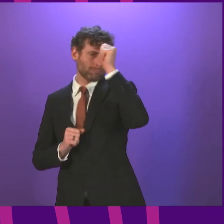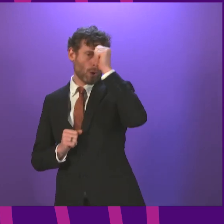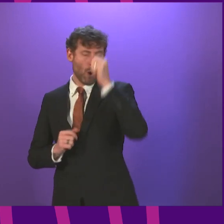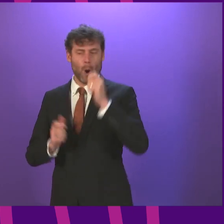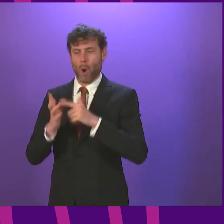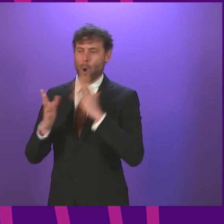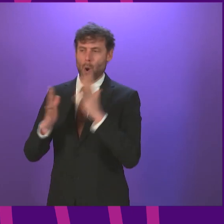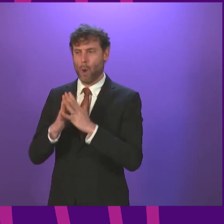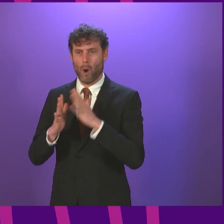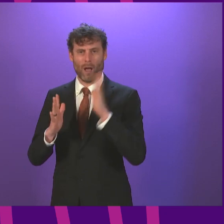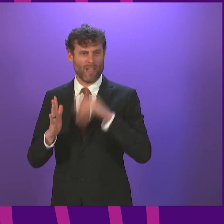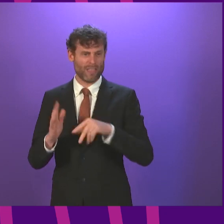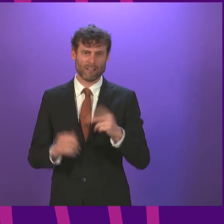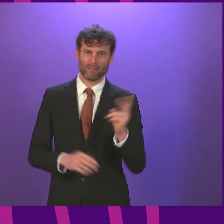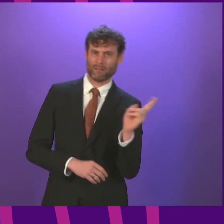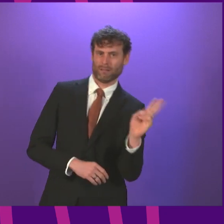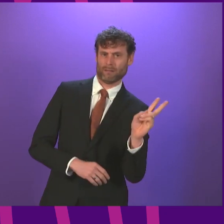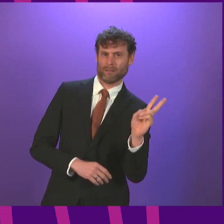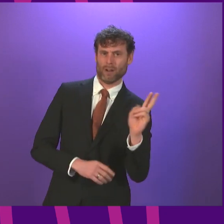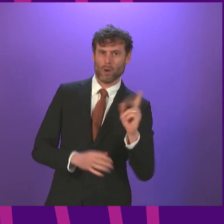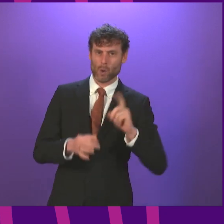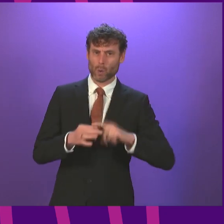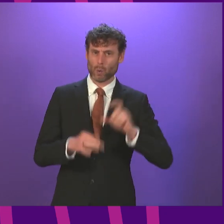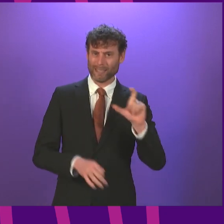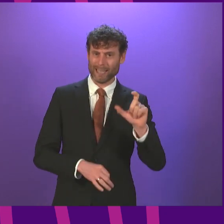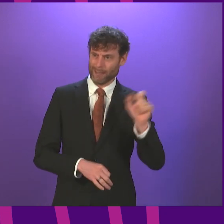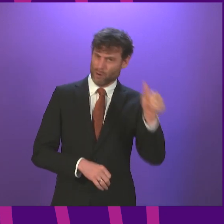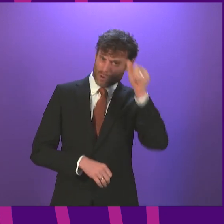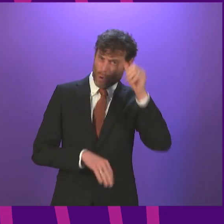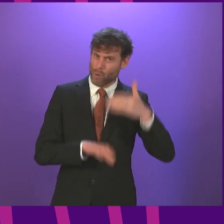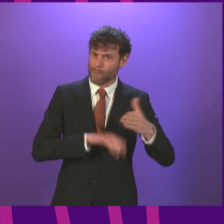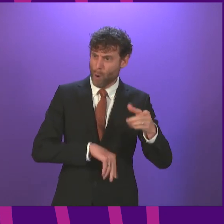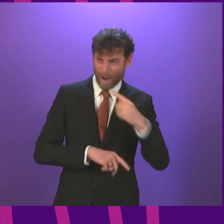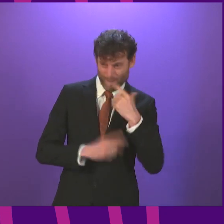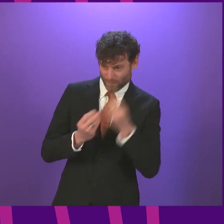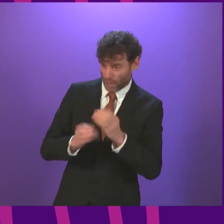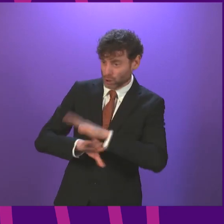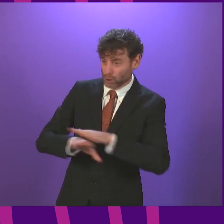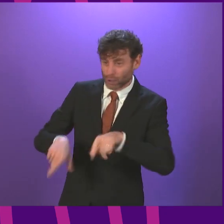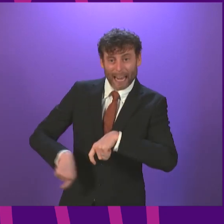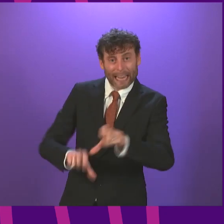The First Minister: I did not and I most definitely do not. What